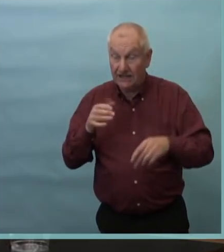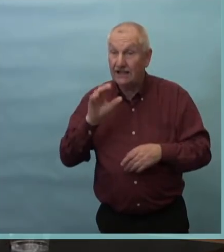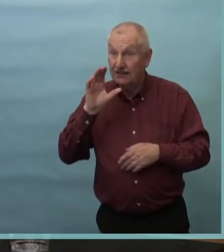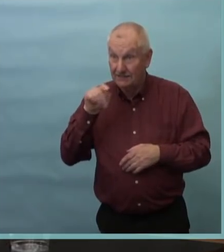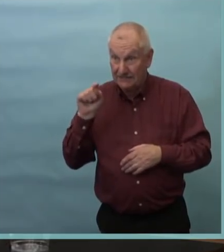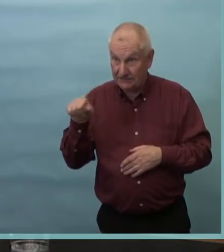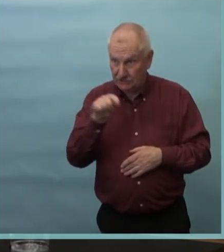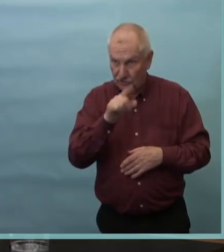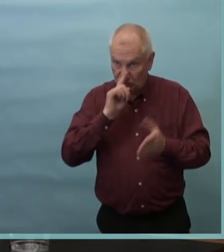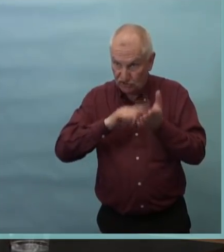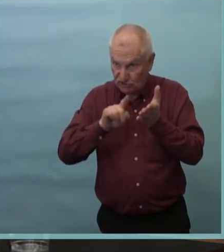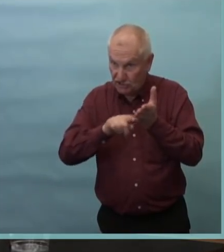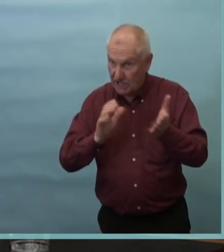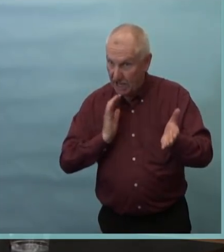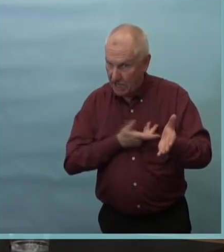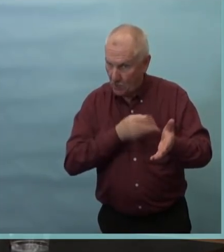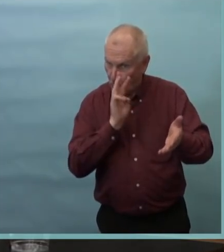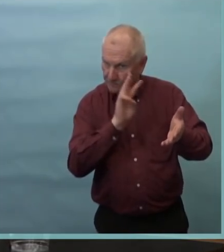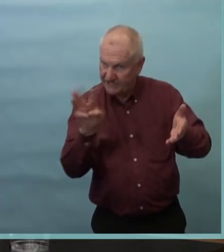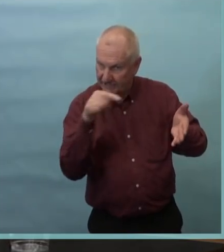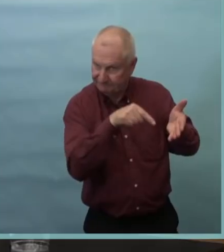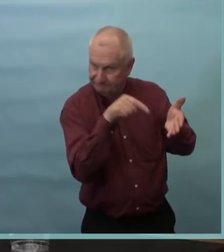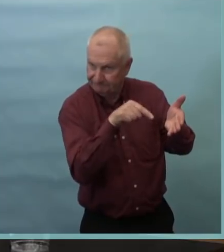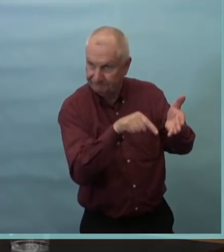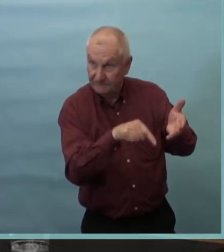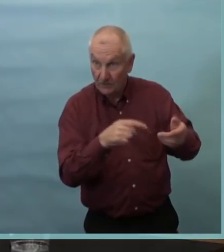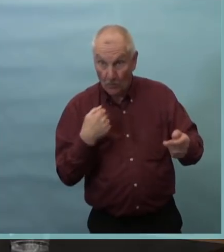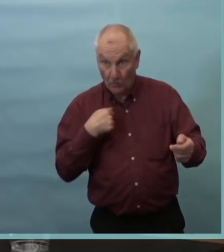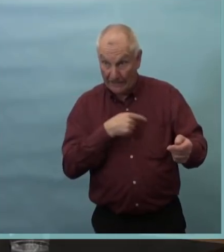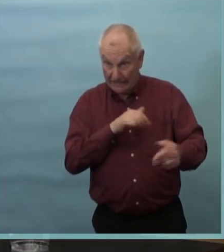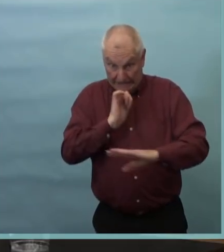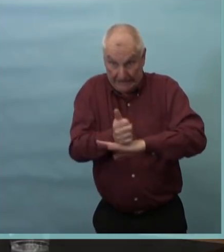broadly once we have our plan in place